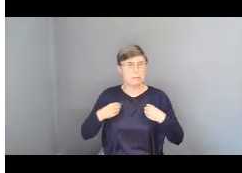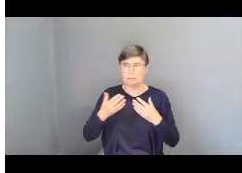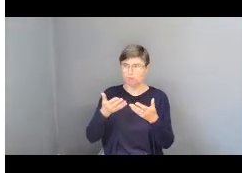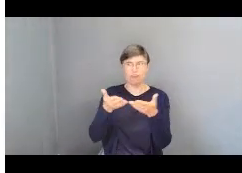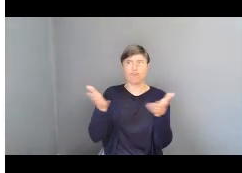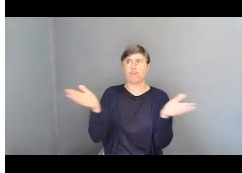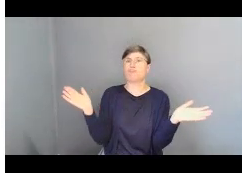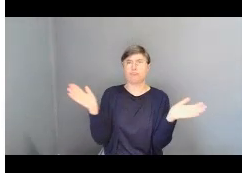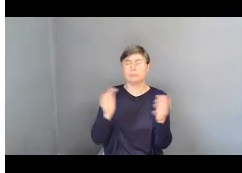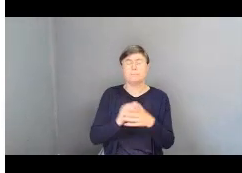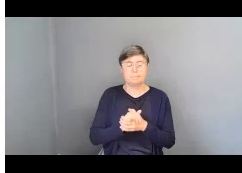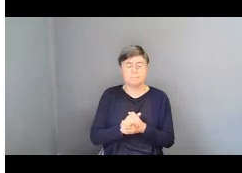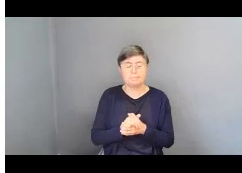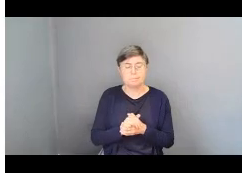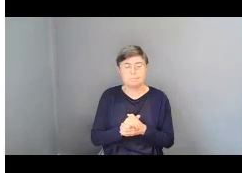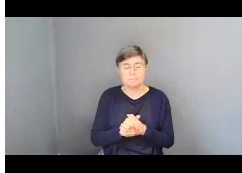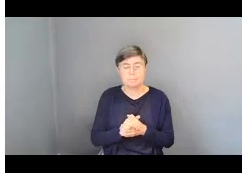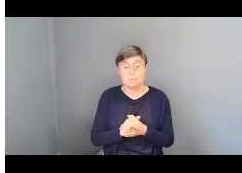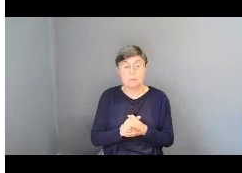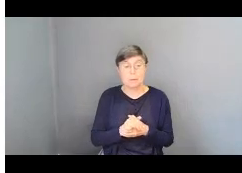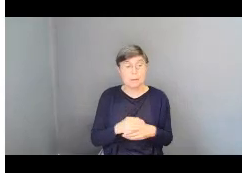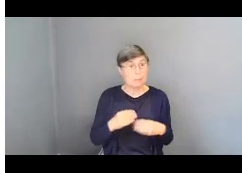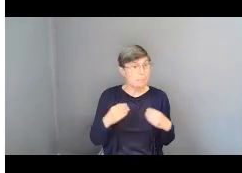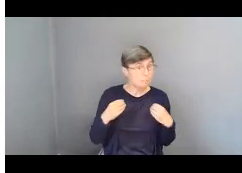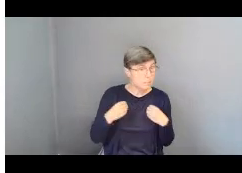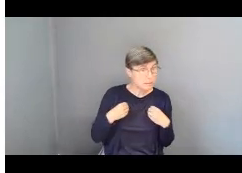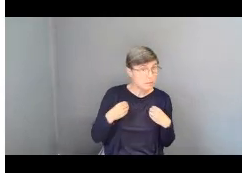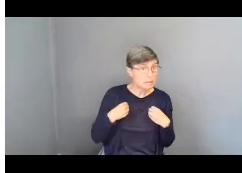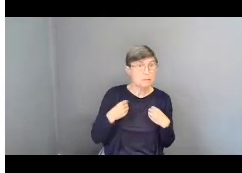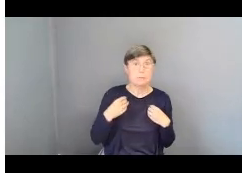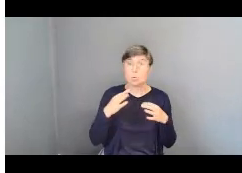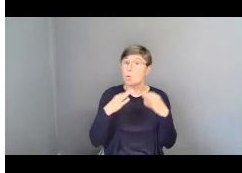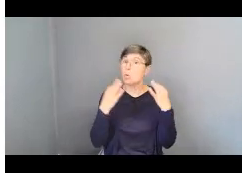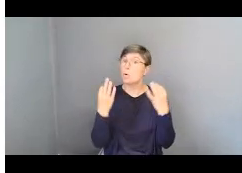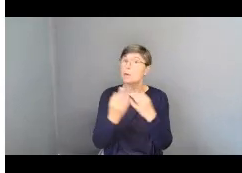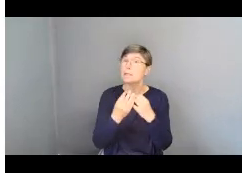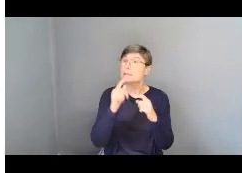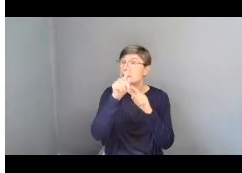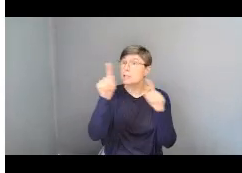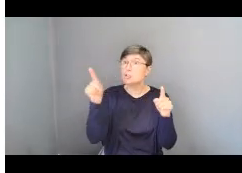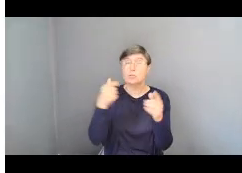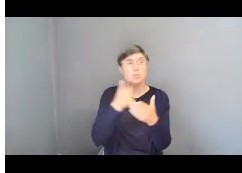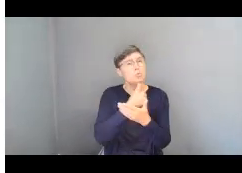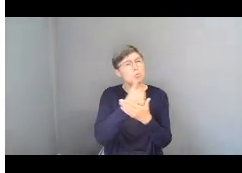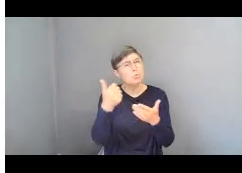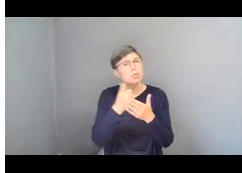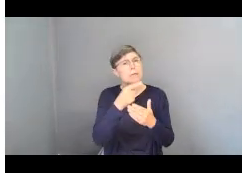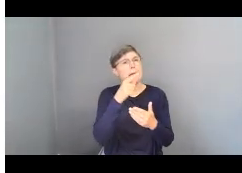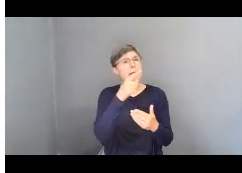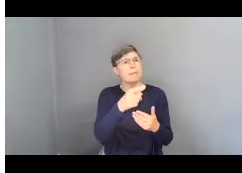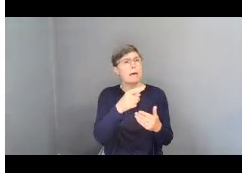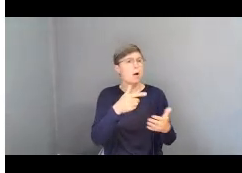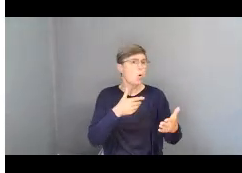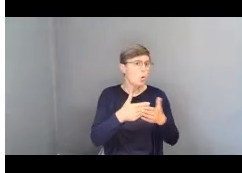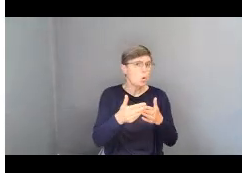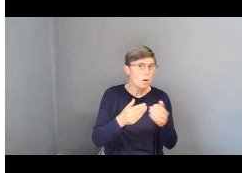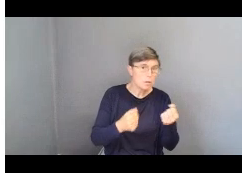The businesses and organisations will generally arrange supports and take responsibility for support workers.